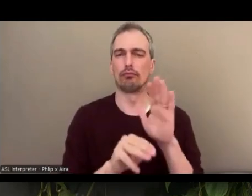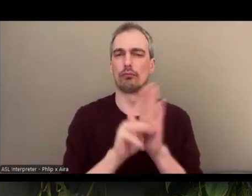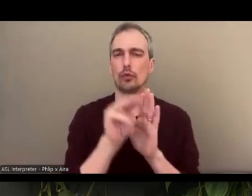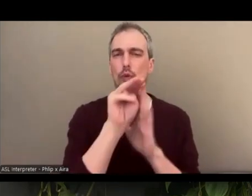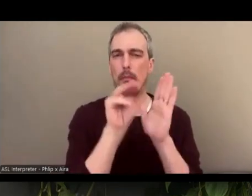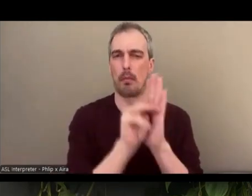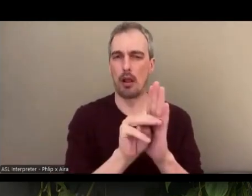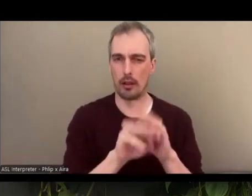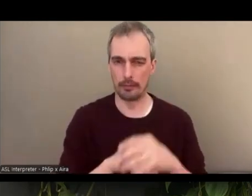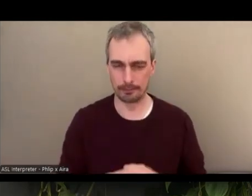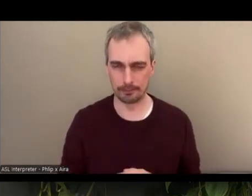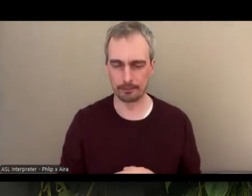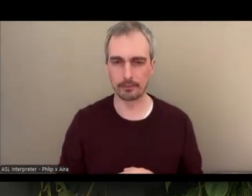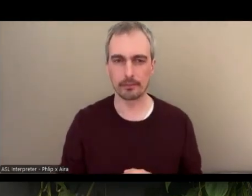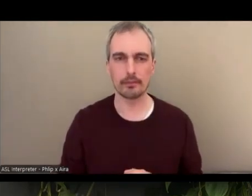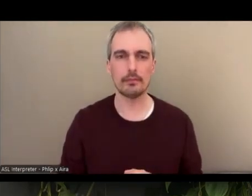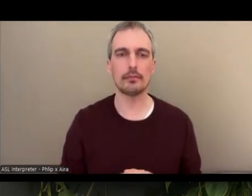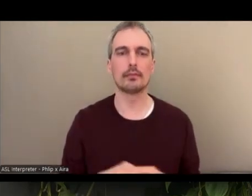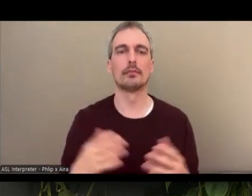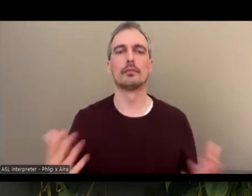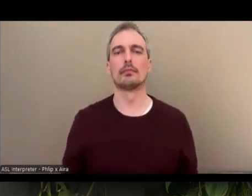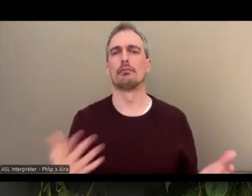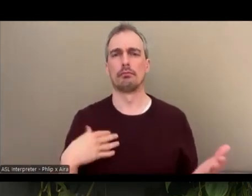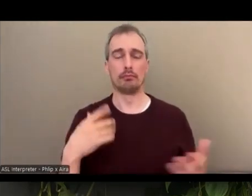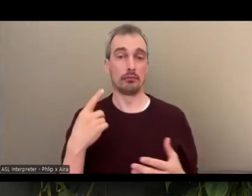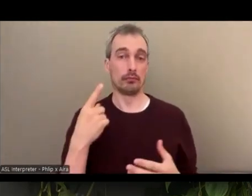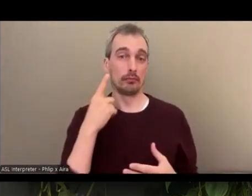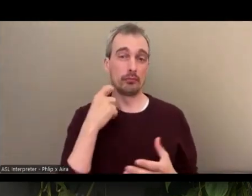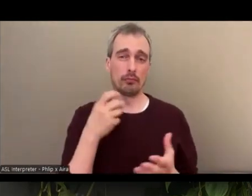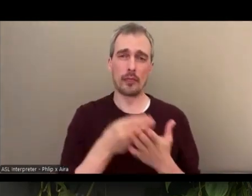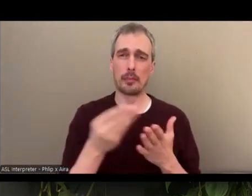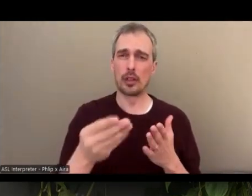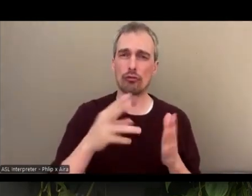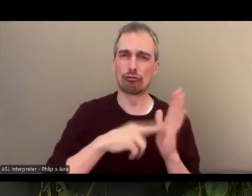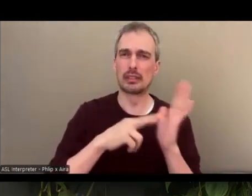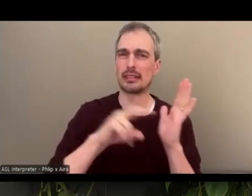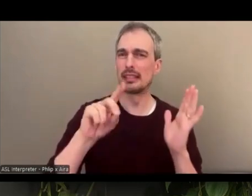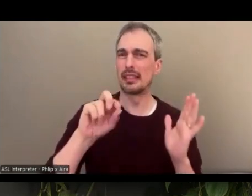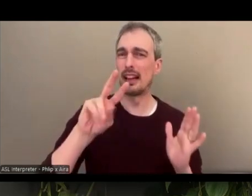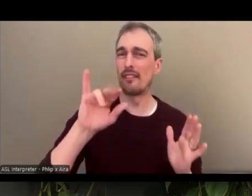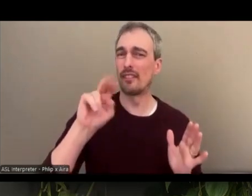So I bought and recently started reading Devon Persing's book, the Accessibility Operations Guidebook.